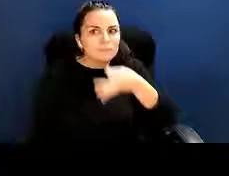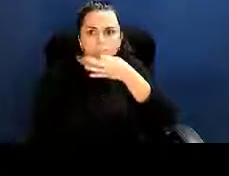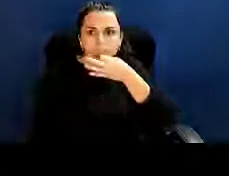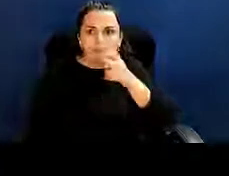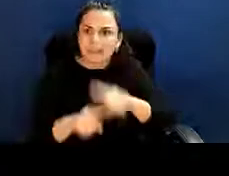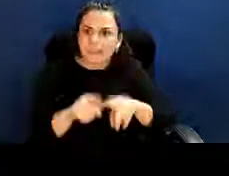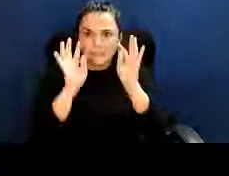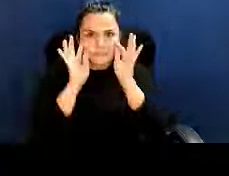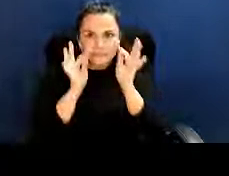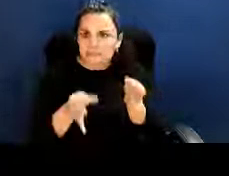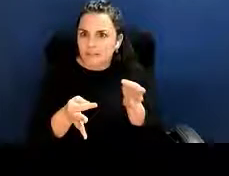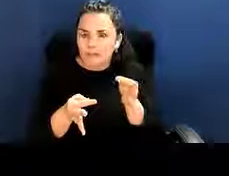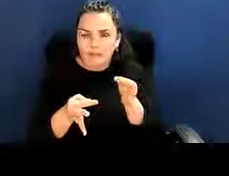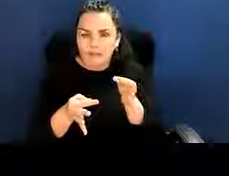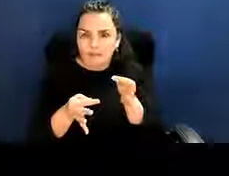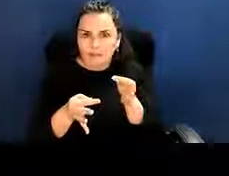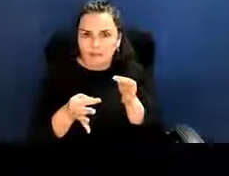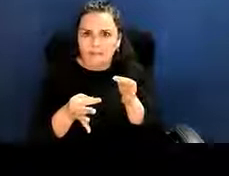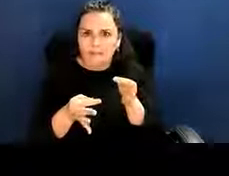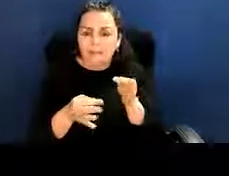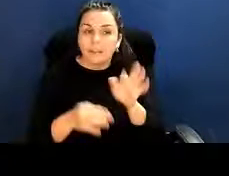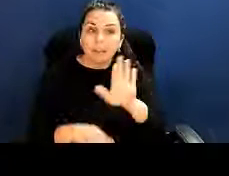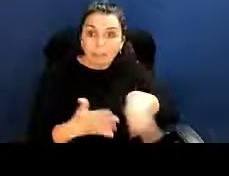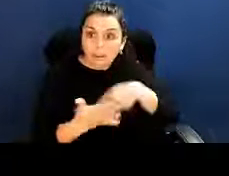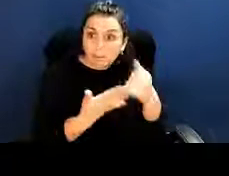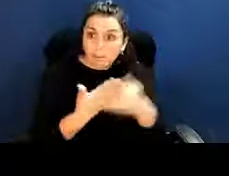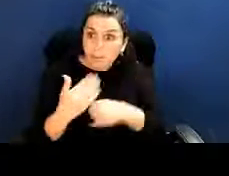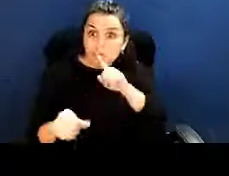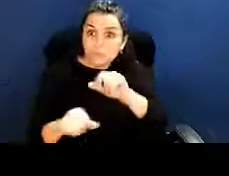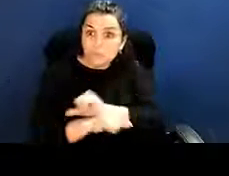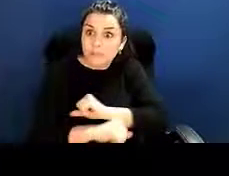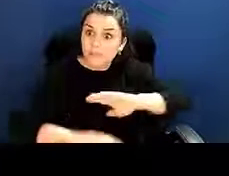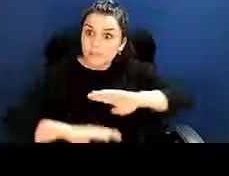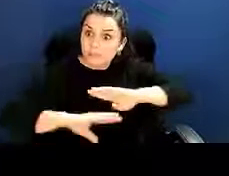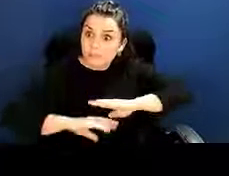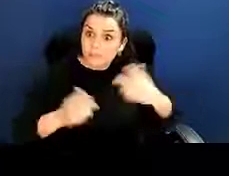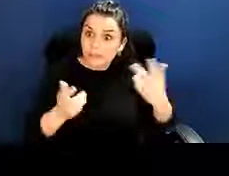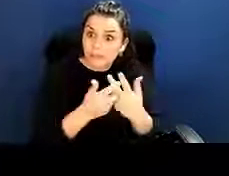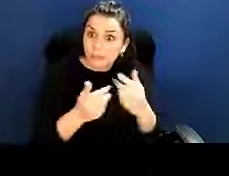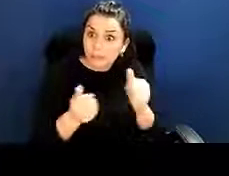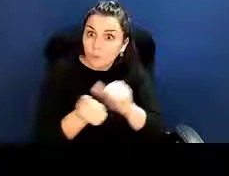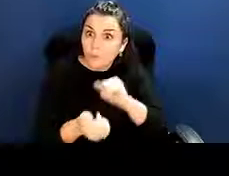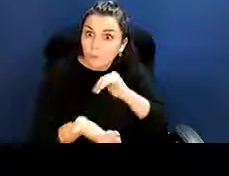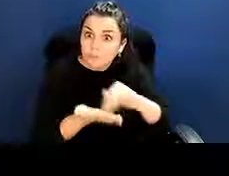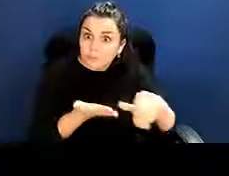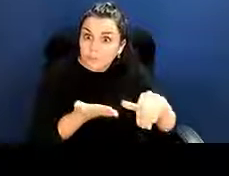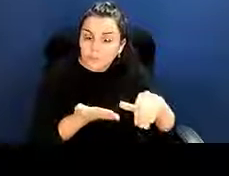as to whether their project satisfies an exemption, because if you make the wrong determination